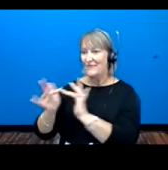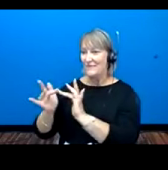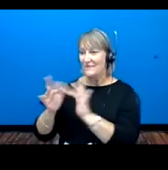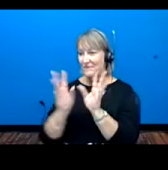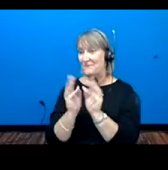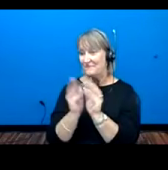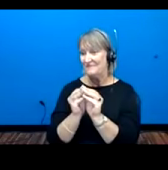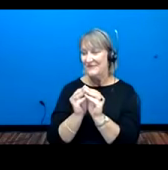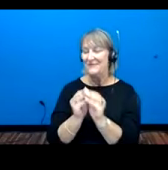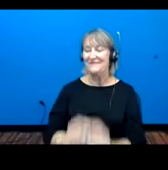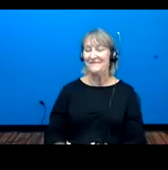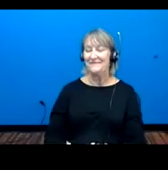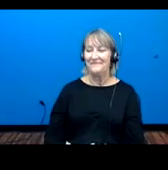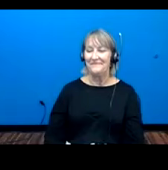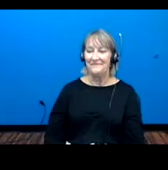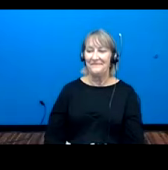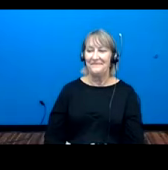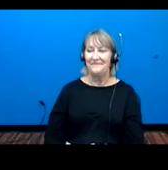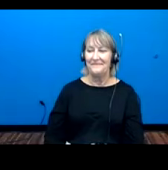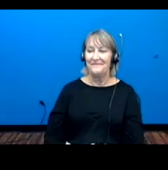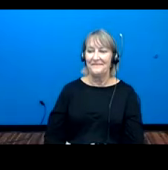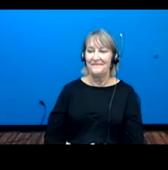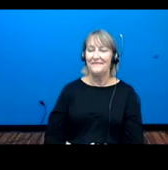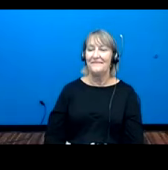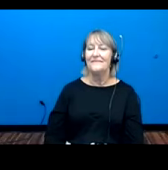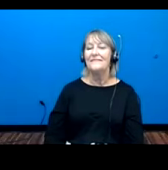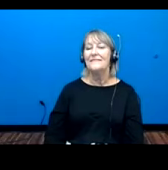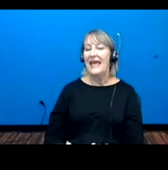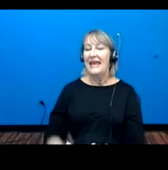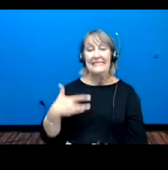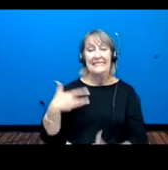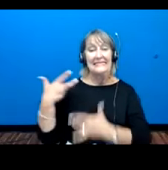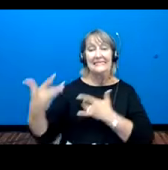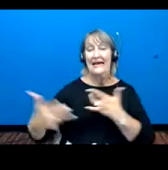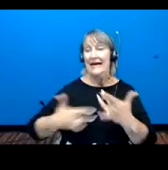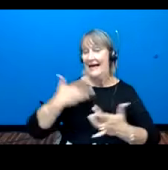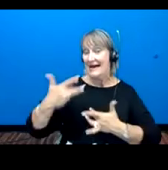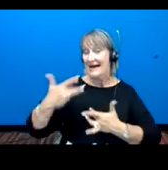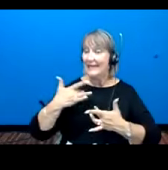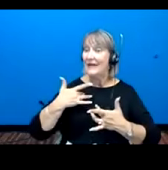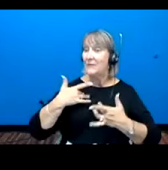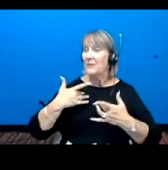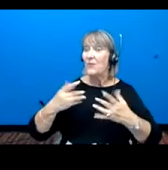that have been identified as well to you. And again, just exciting that we’ll be building out that partners page on the microsite